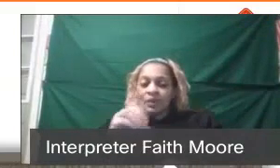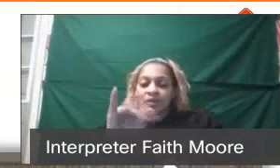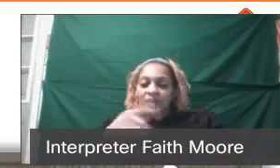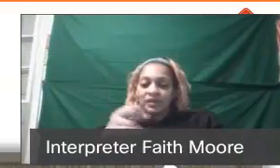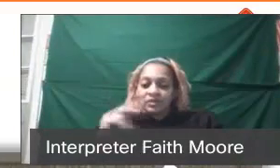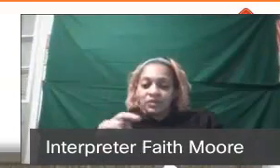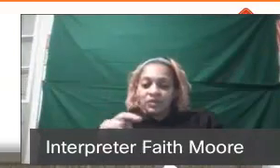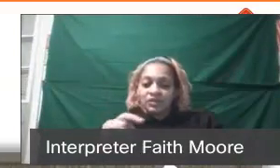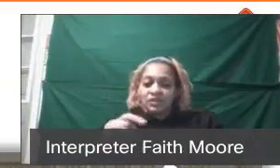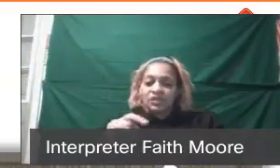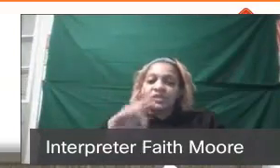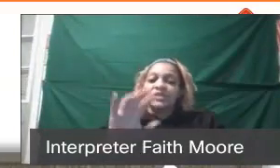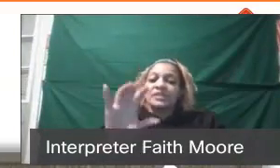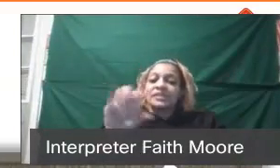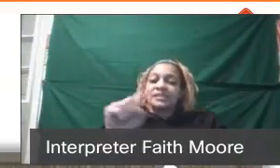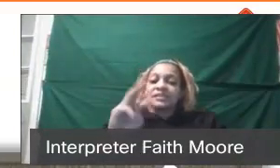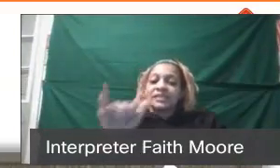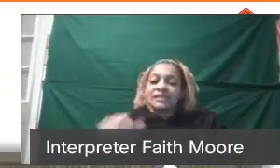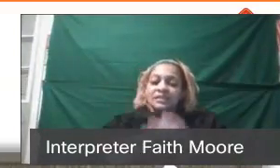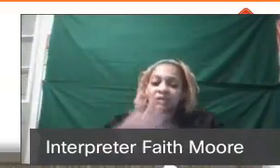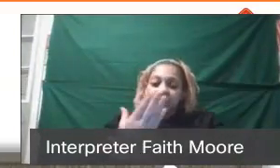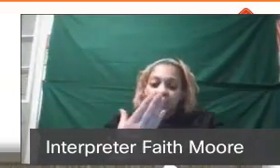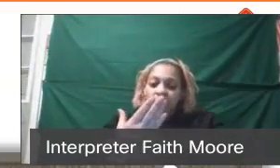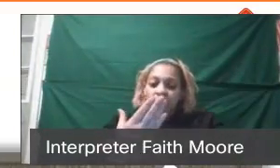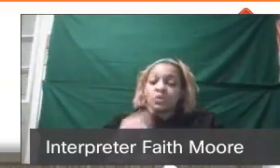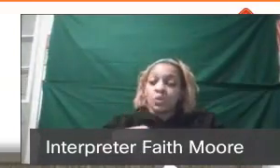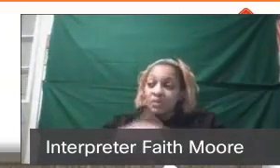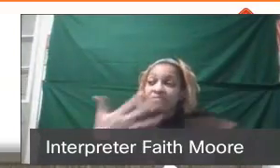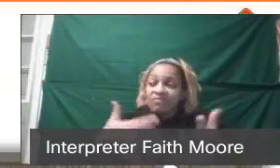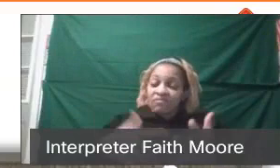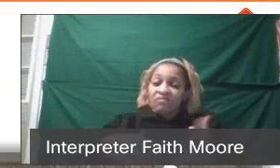We did look at adding a.